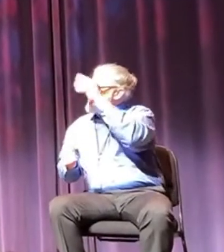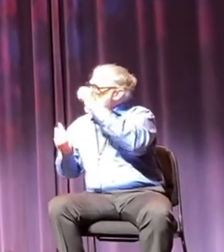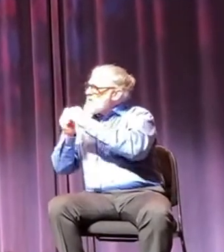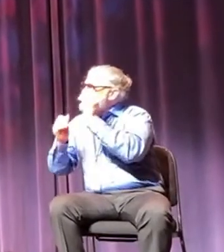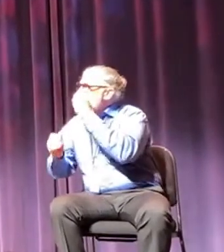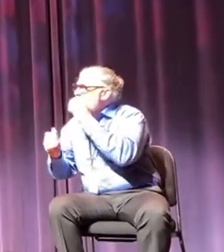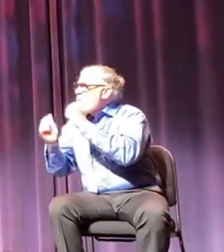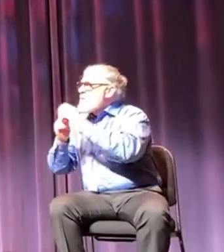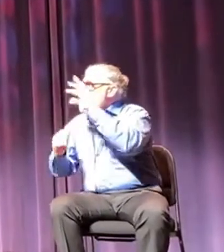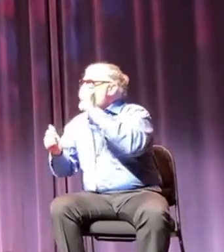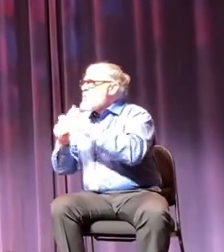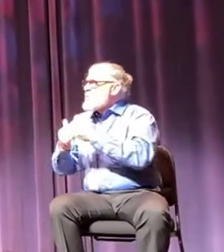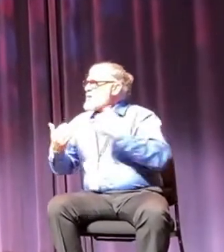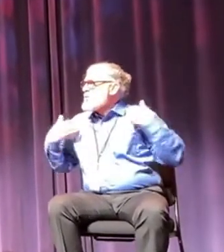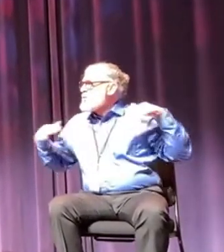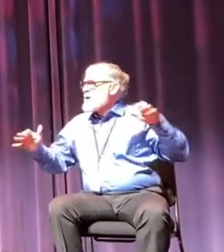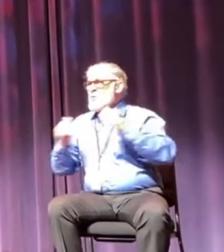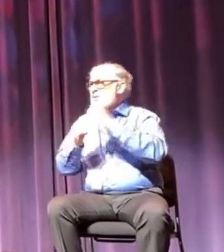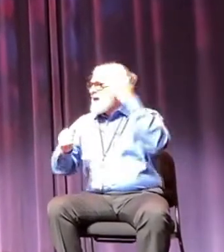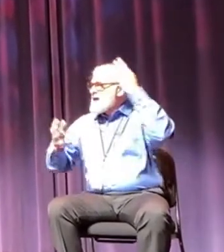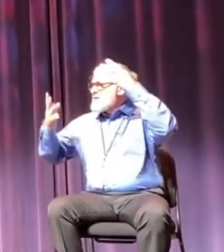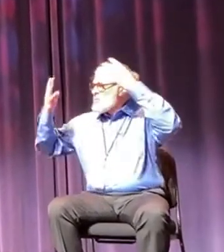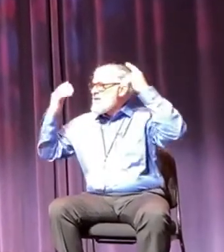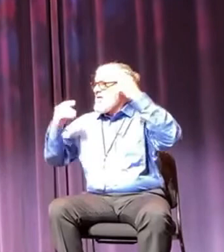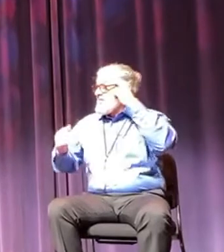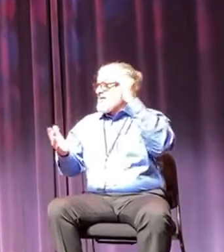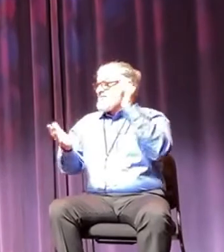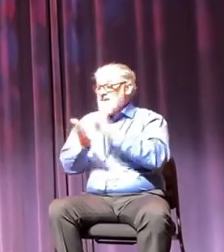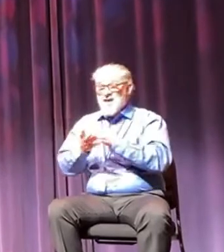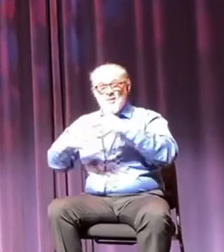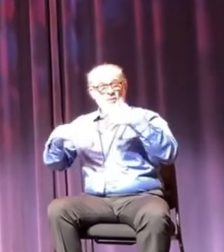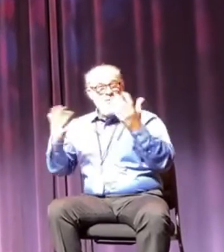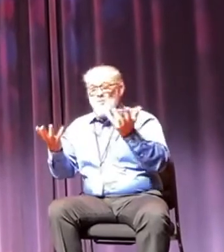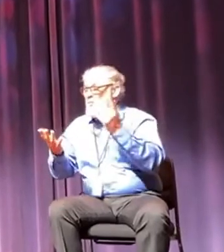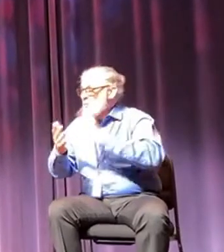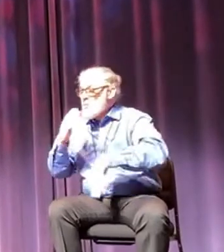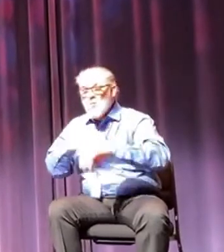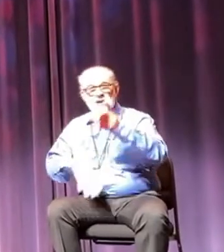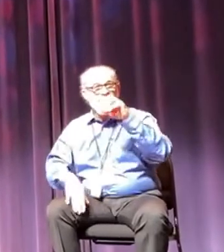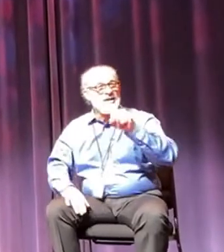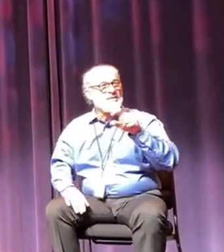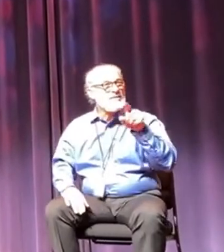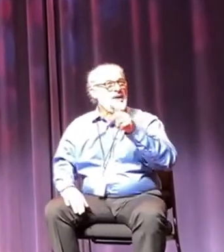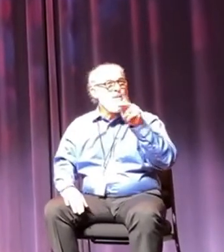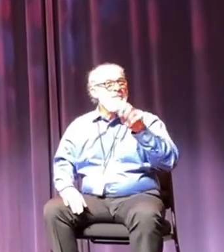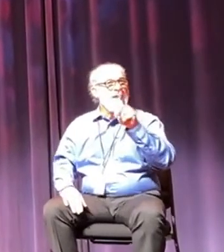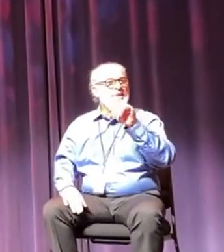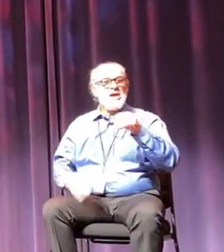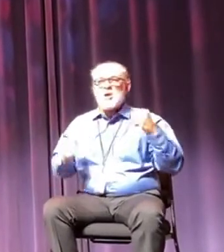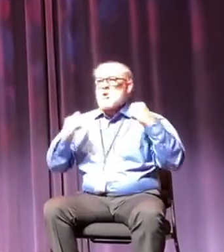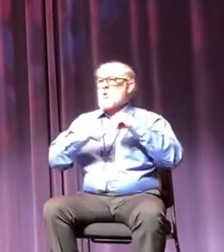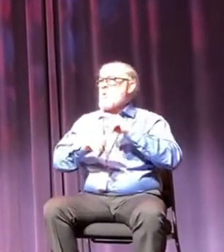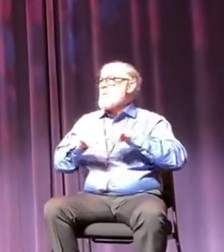boy with crusted wings for wavy hair and to think what is a petticoat but a gate,